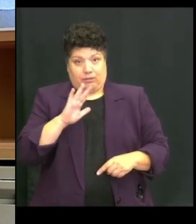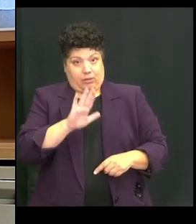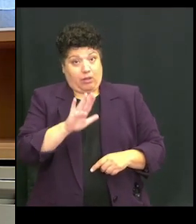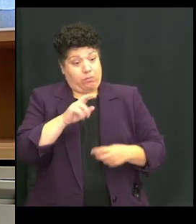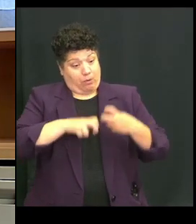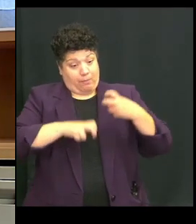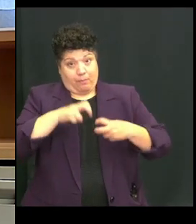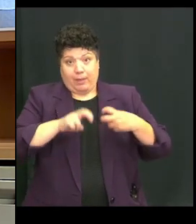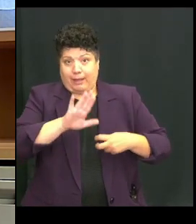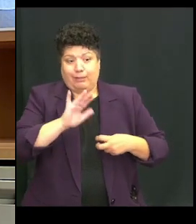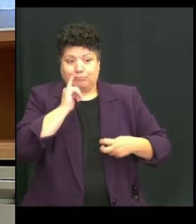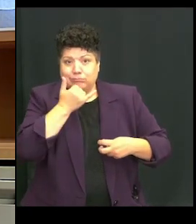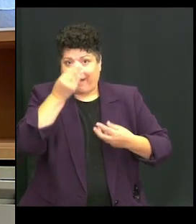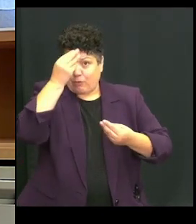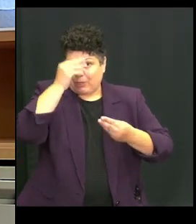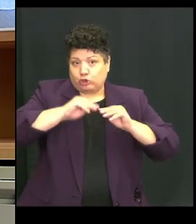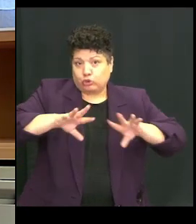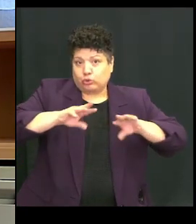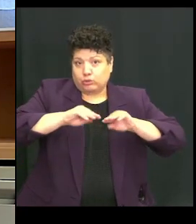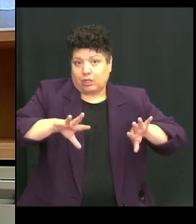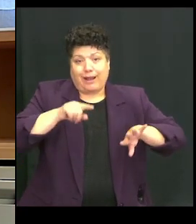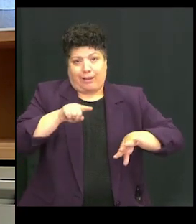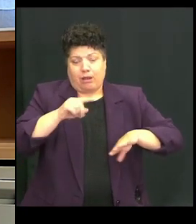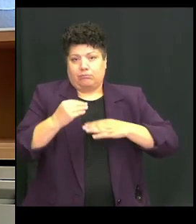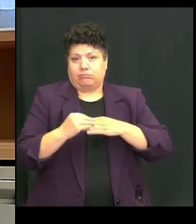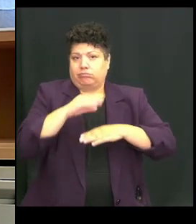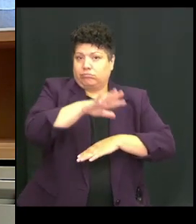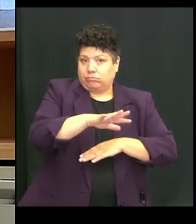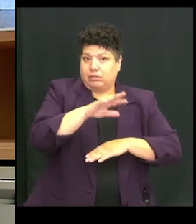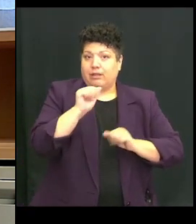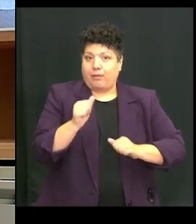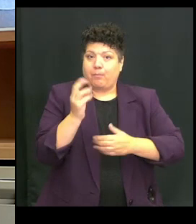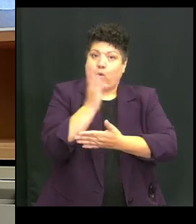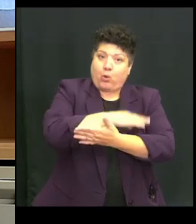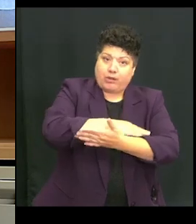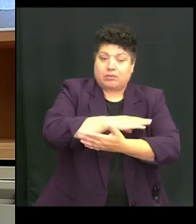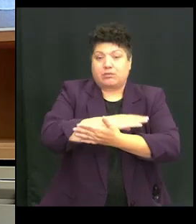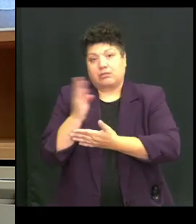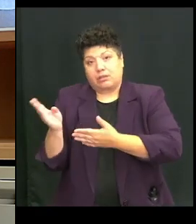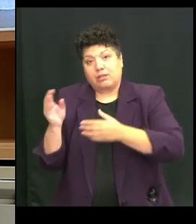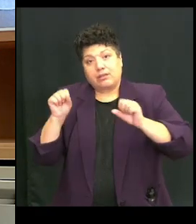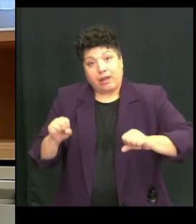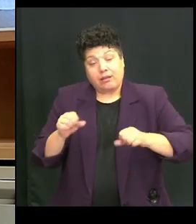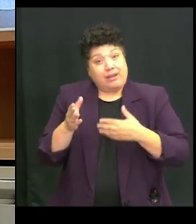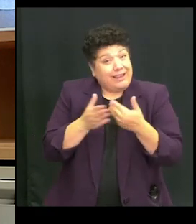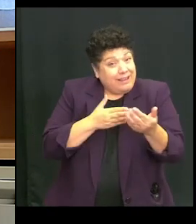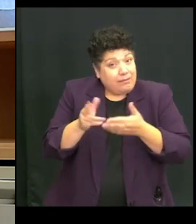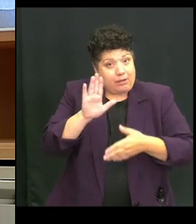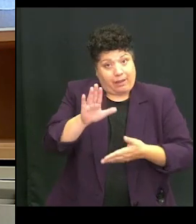It has polarization consequences as well, even when factual information is disseminated.